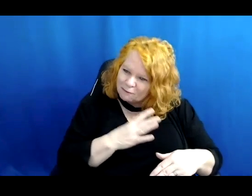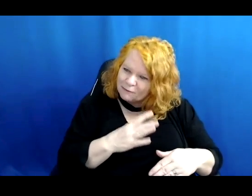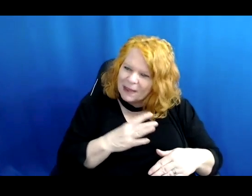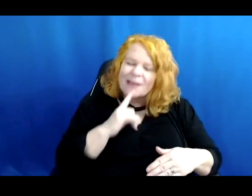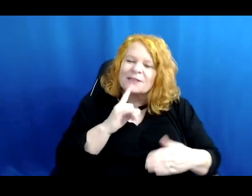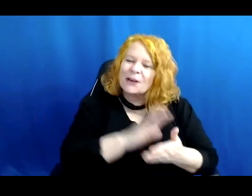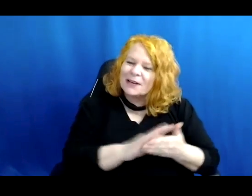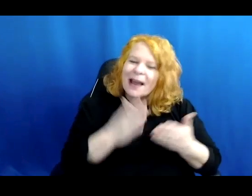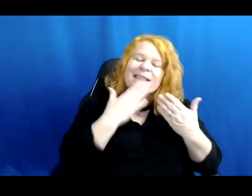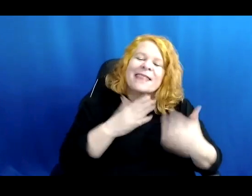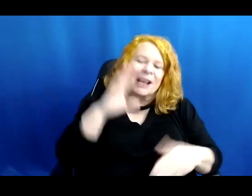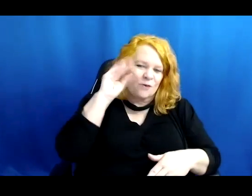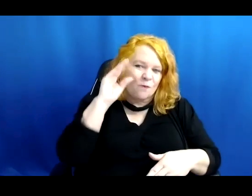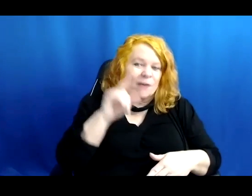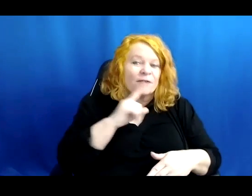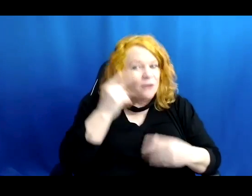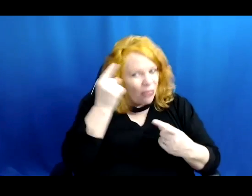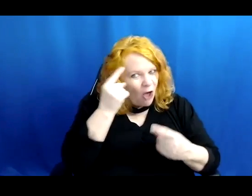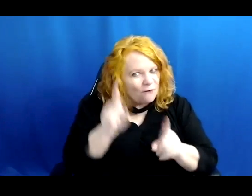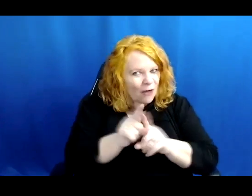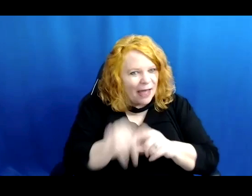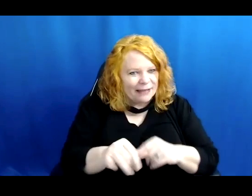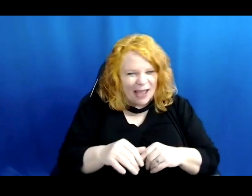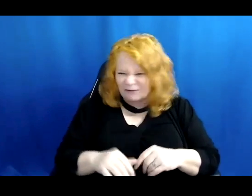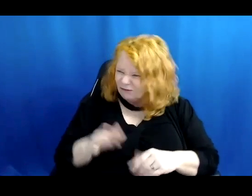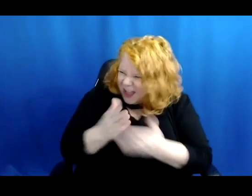Thank you boys for being very thoughtful. Marvin: “That's all right, Gwyn.”